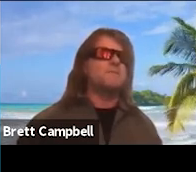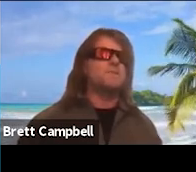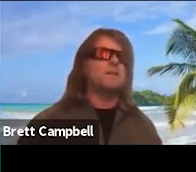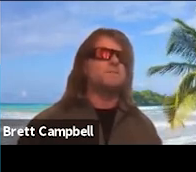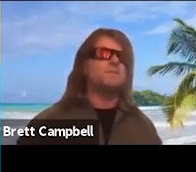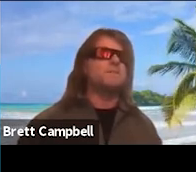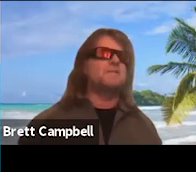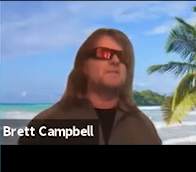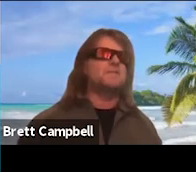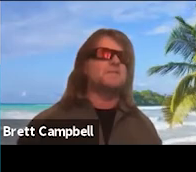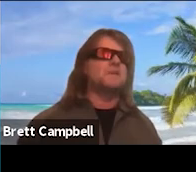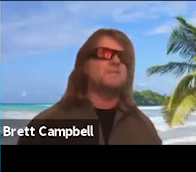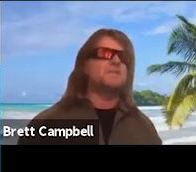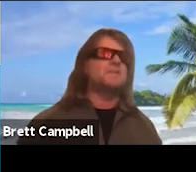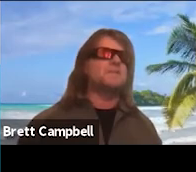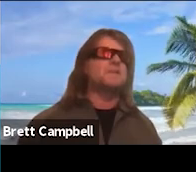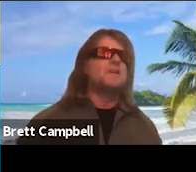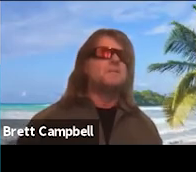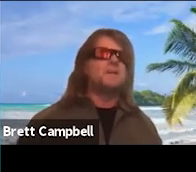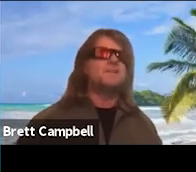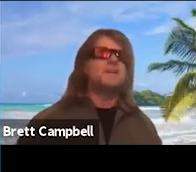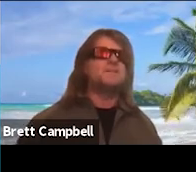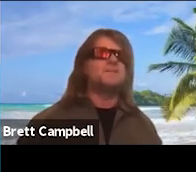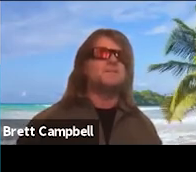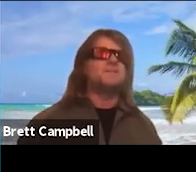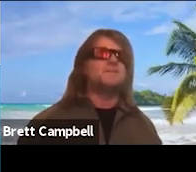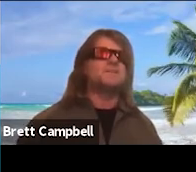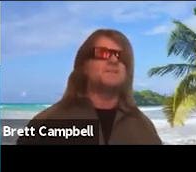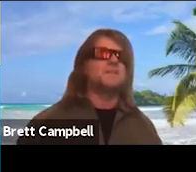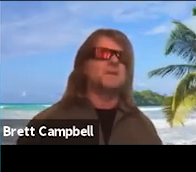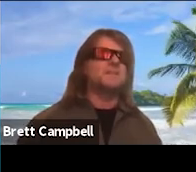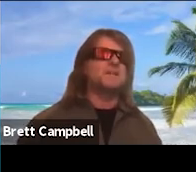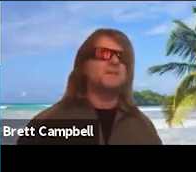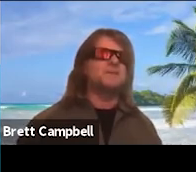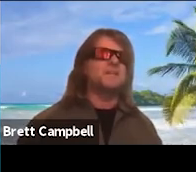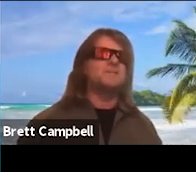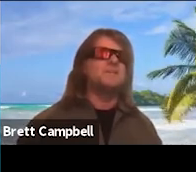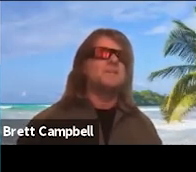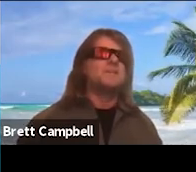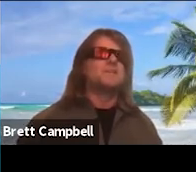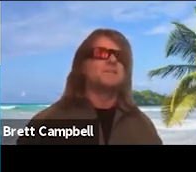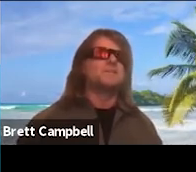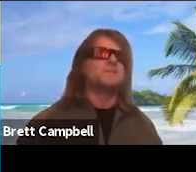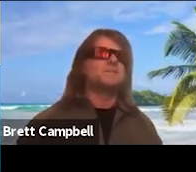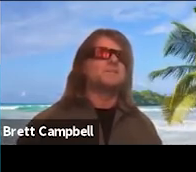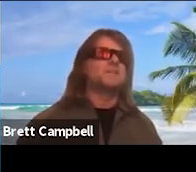the first totally blind person they've ever seen or ever dealt with behind the counter. They're getting paid nine bucks an hour to serve food.